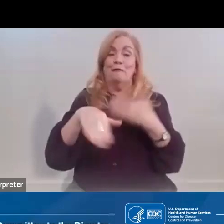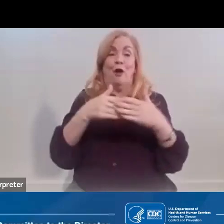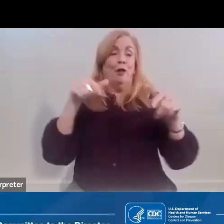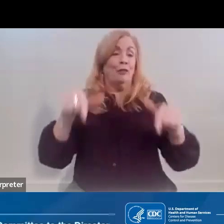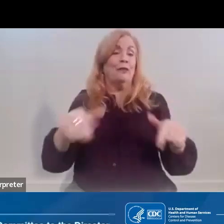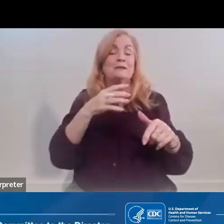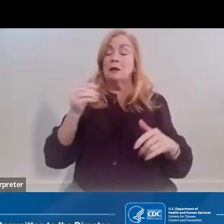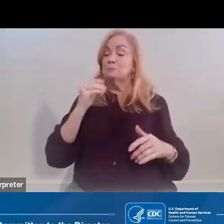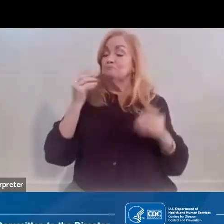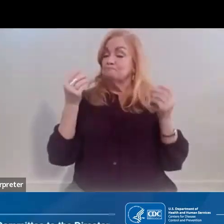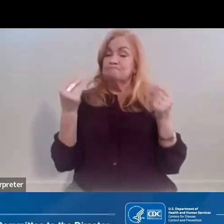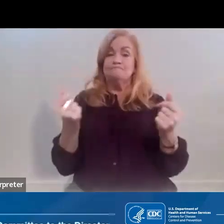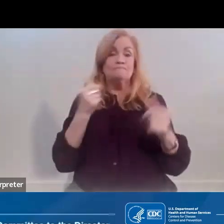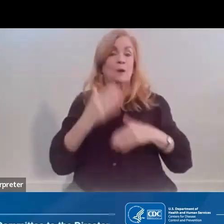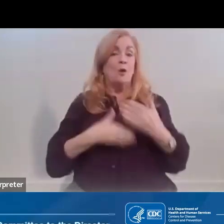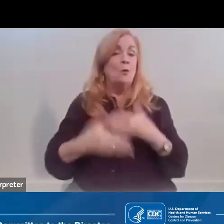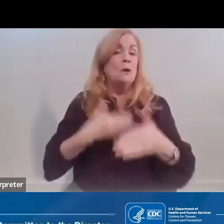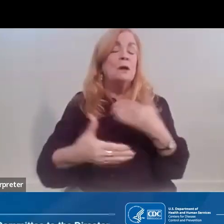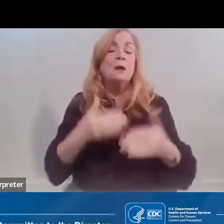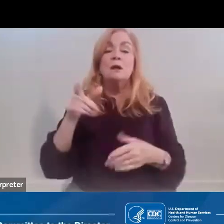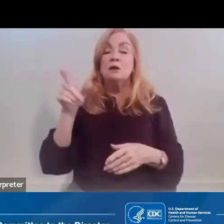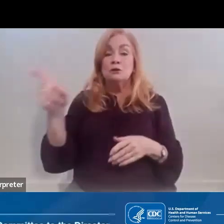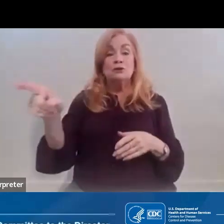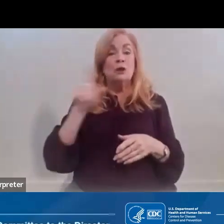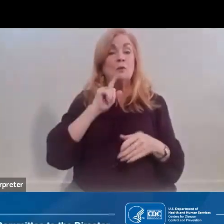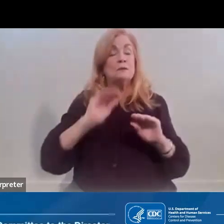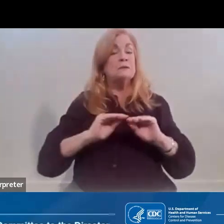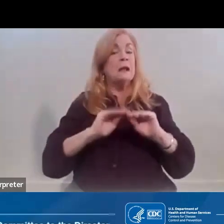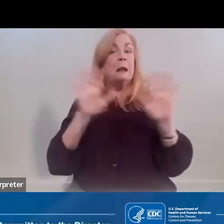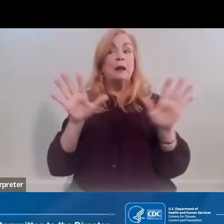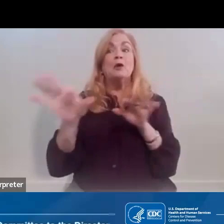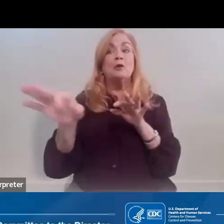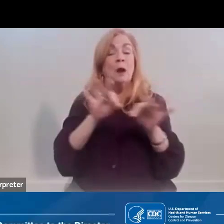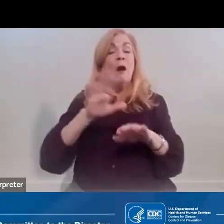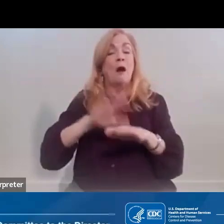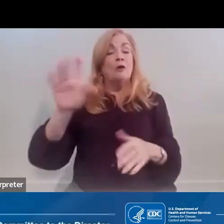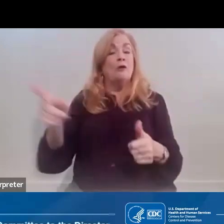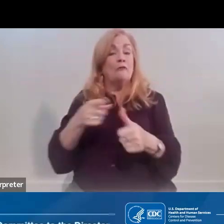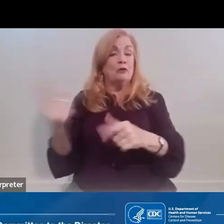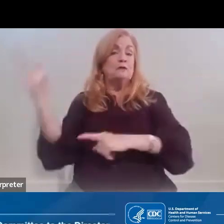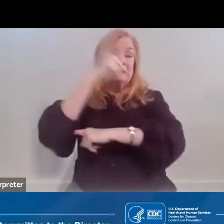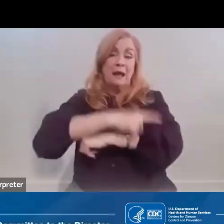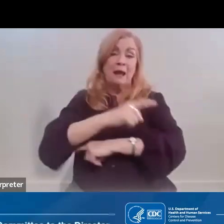You know, she was very clear on her first day that she saw the direction of Moving Forward